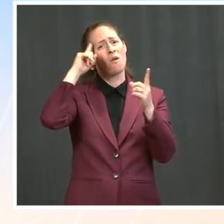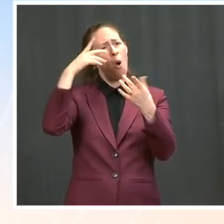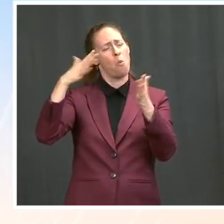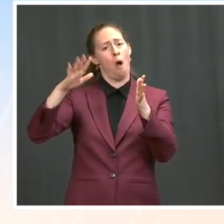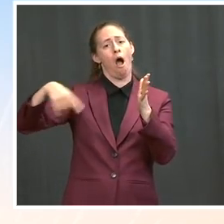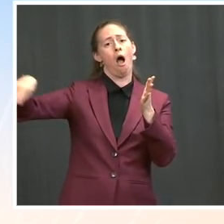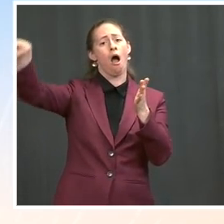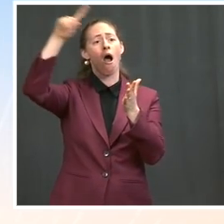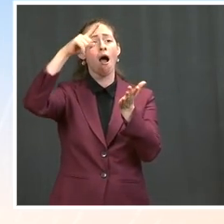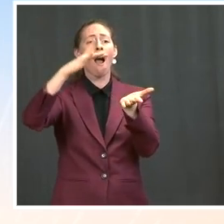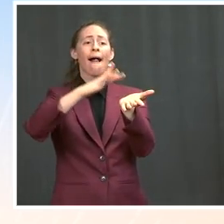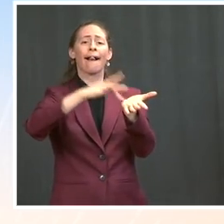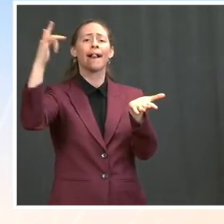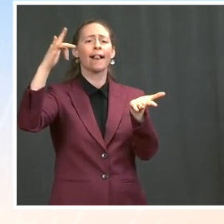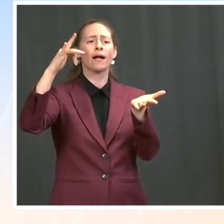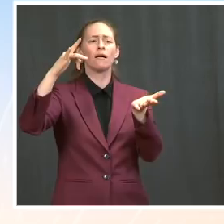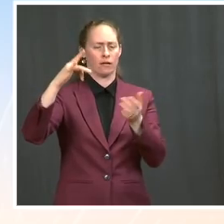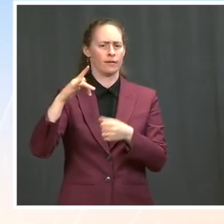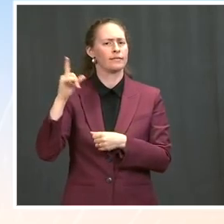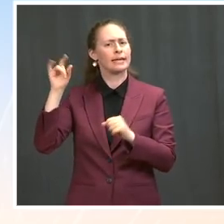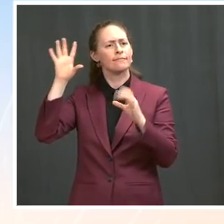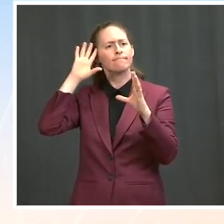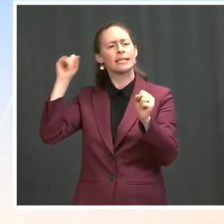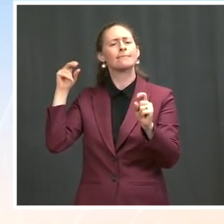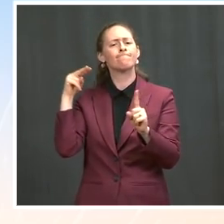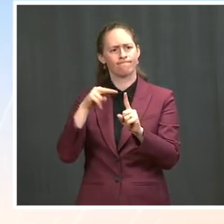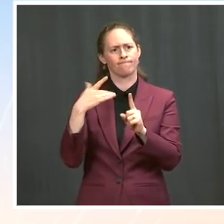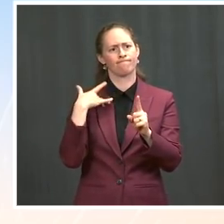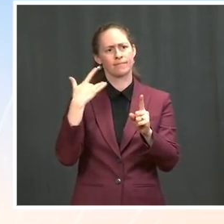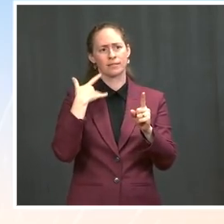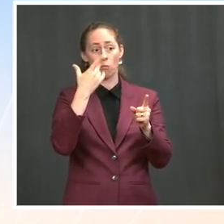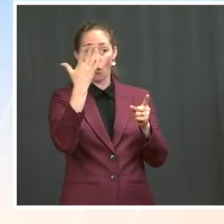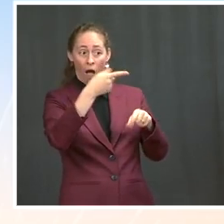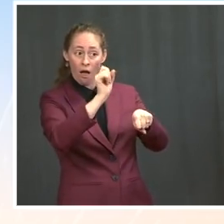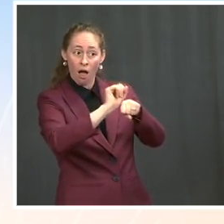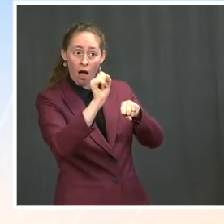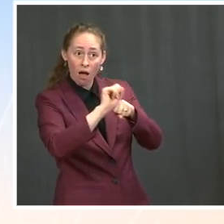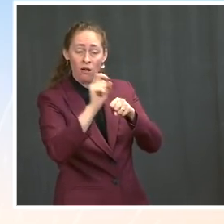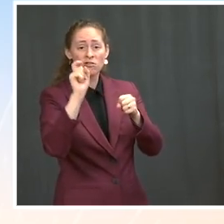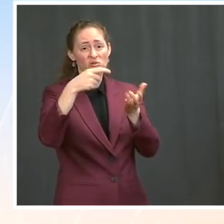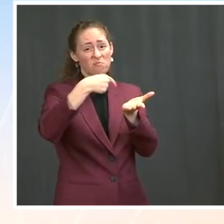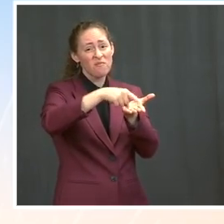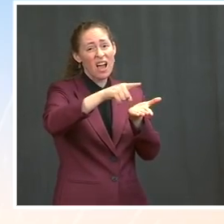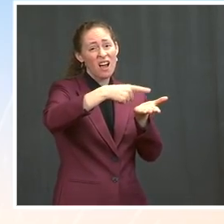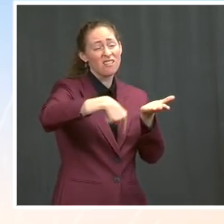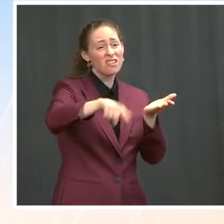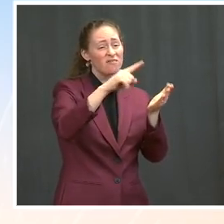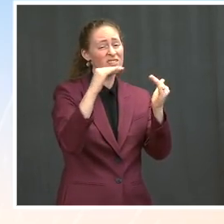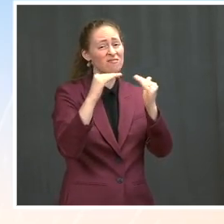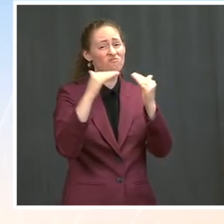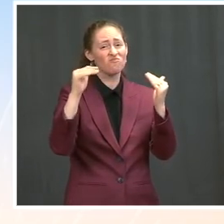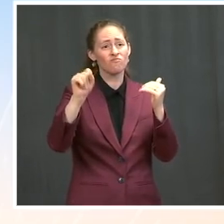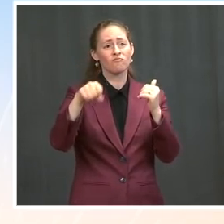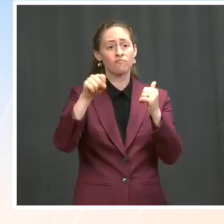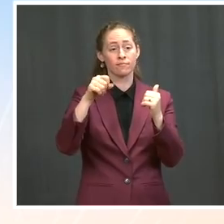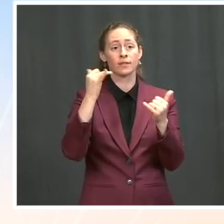should be compensated fairly for his or her labor. In terms of specific regulations, it's an excellent question. This is obviously a new ruling.